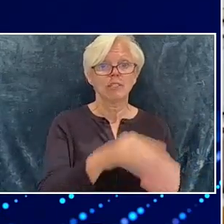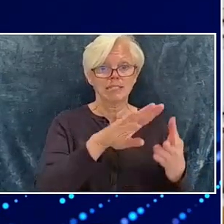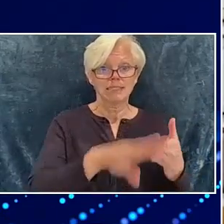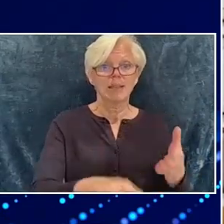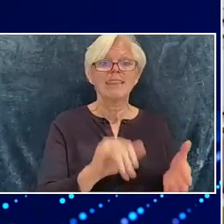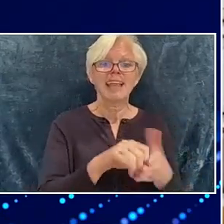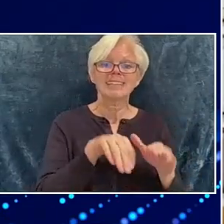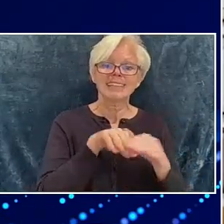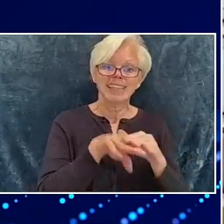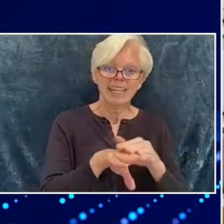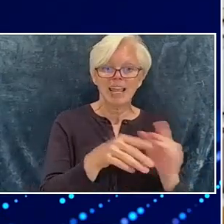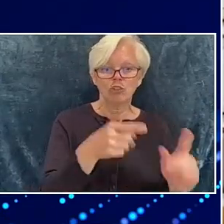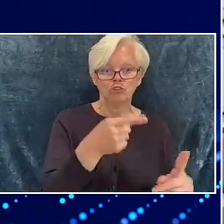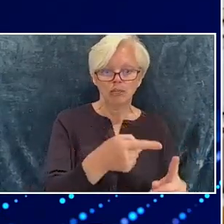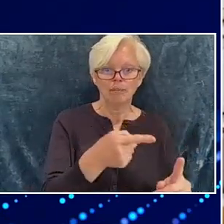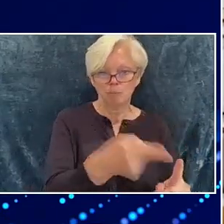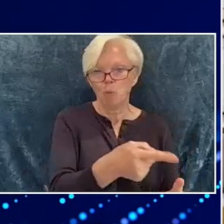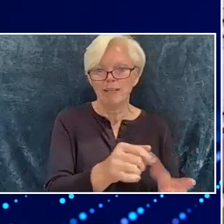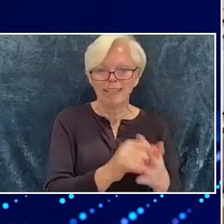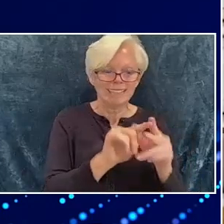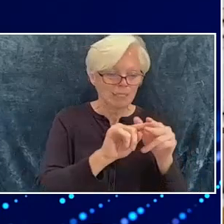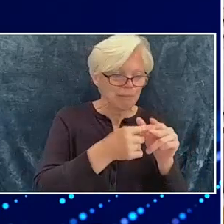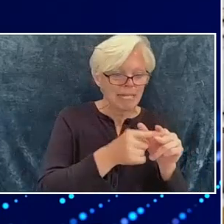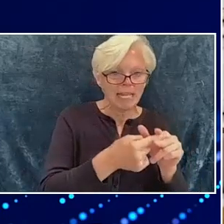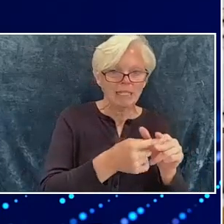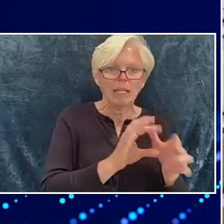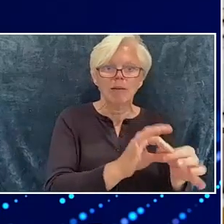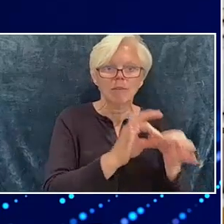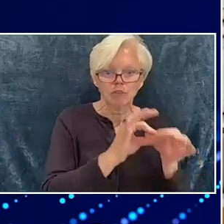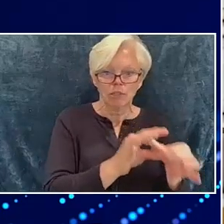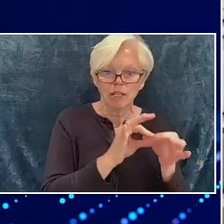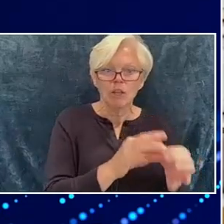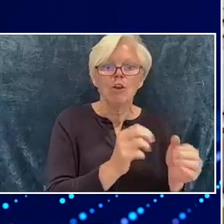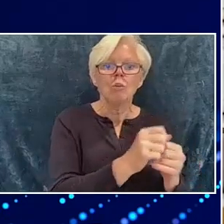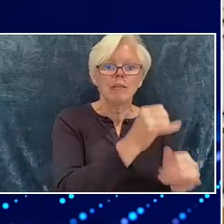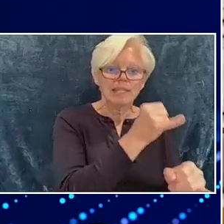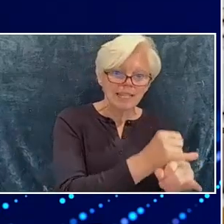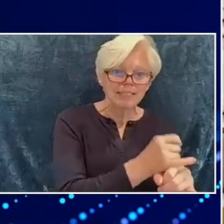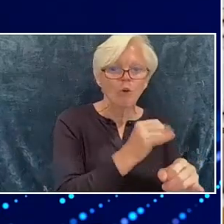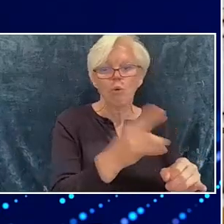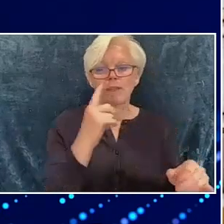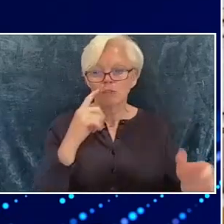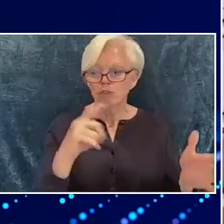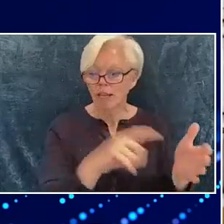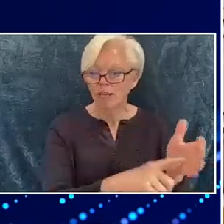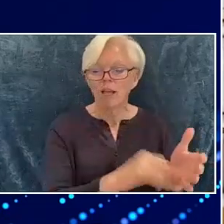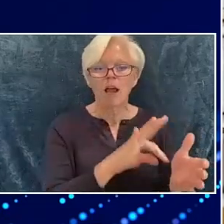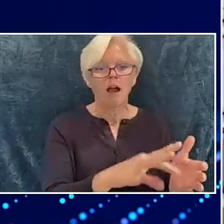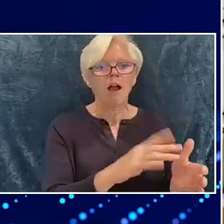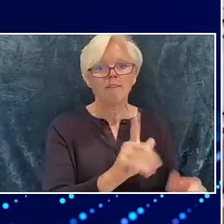It's the beginning of the relationship with the institution or the recognition of a long-standing relationship.